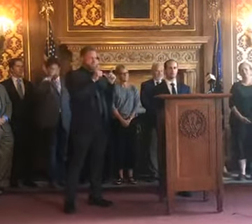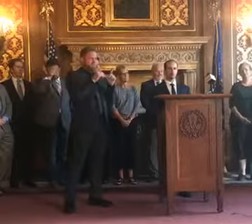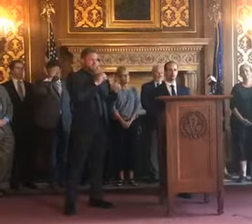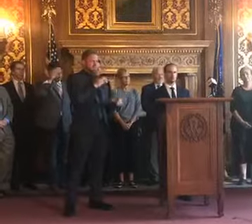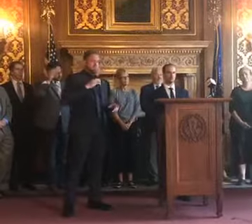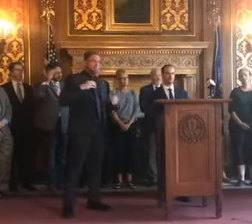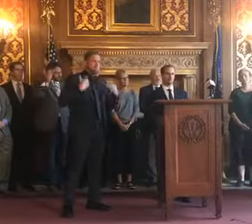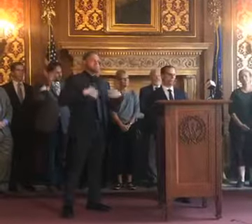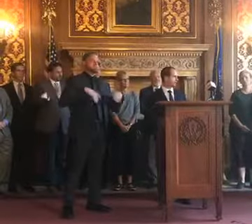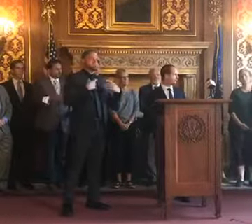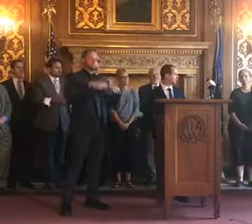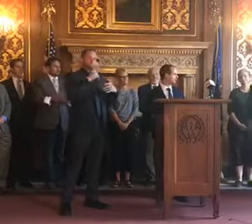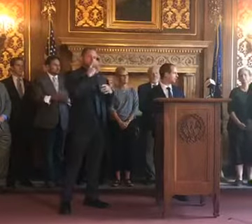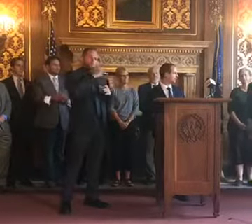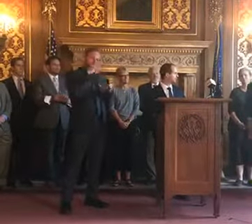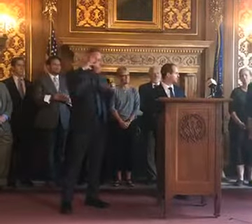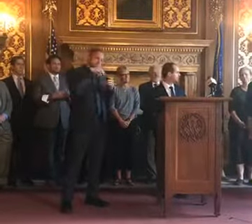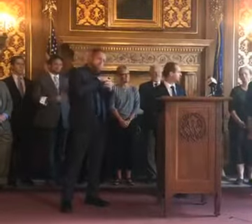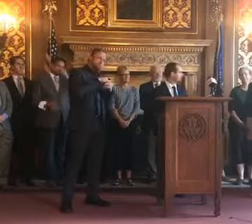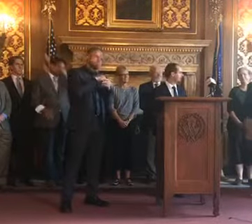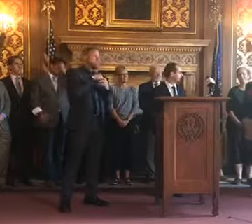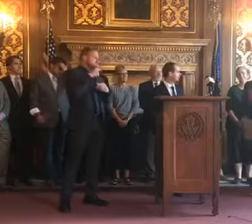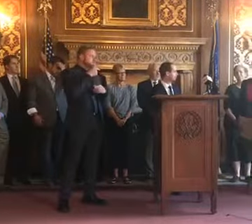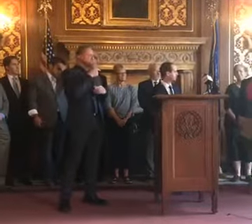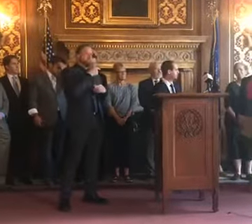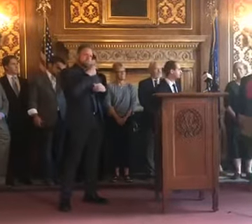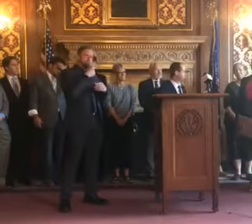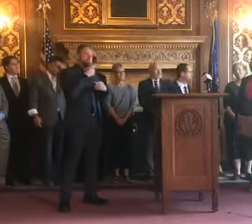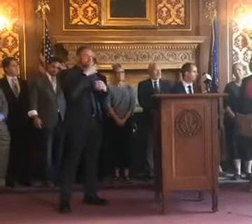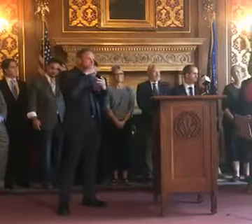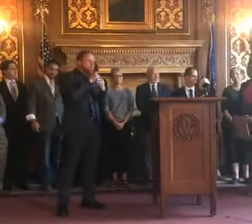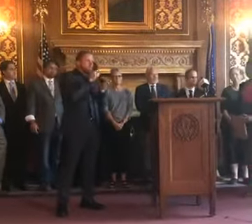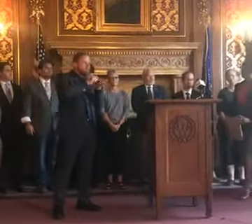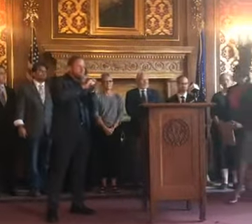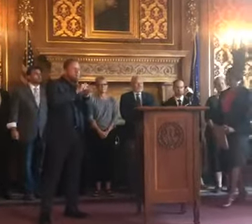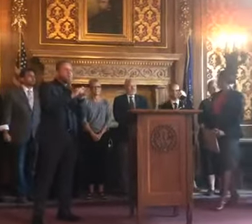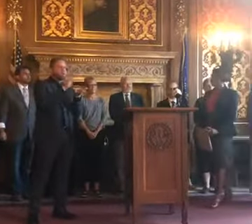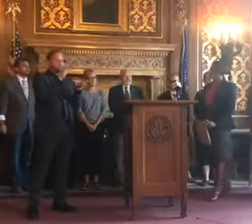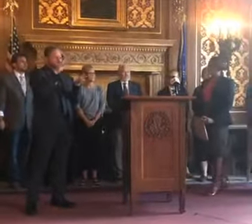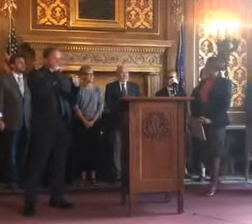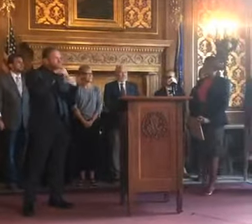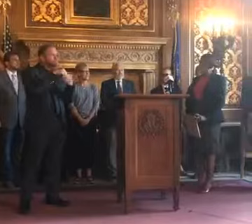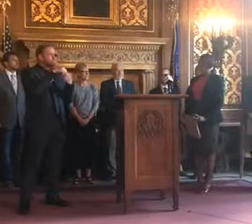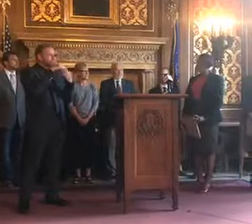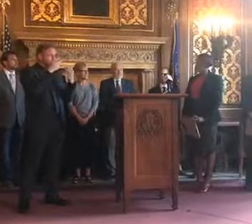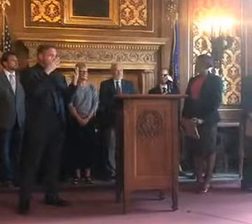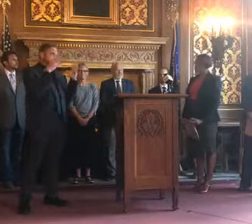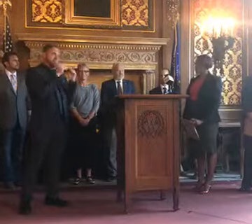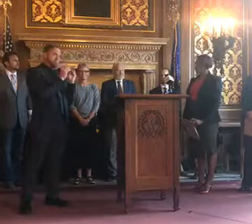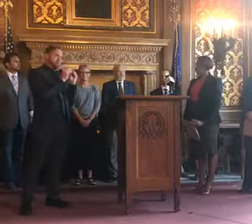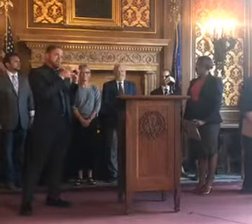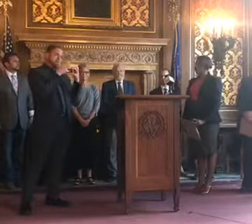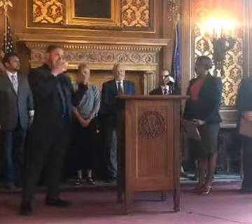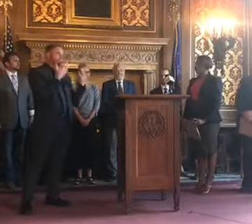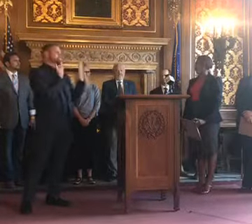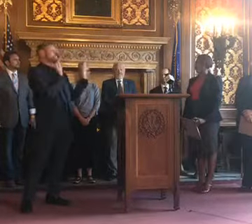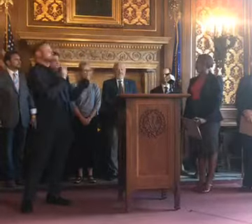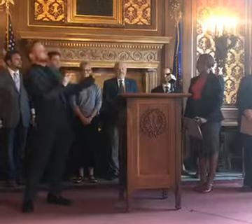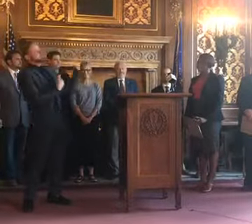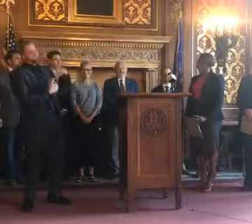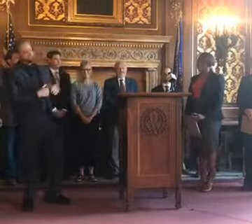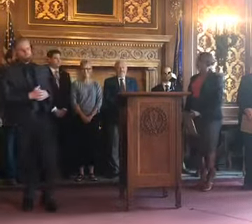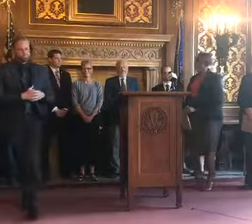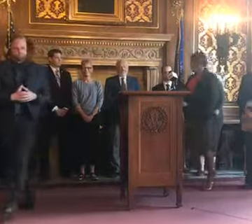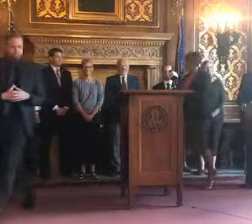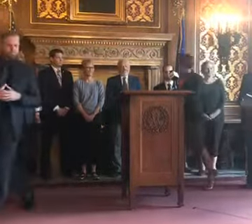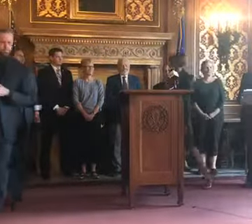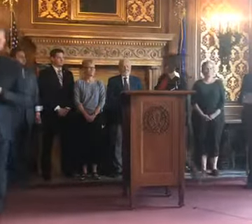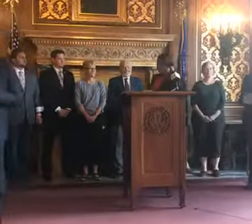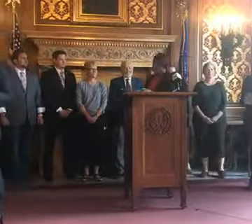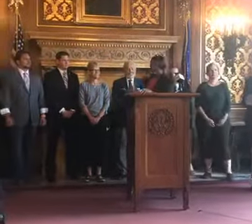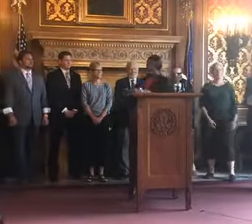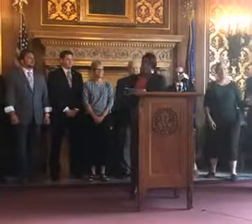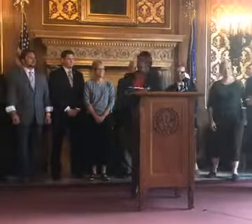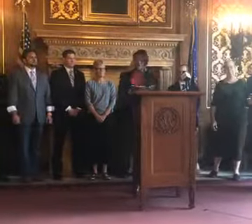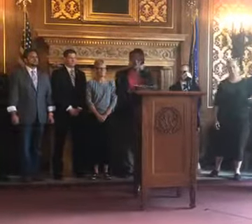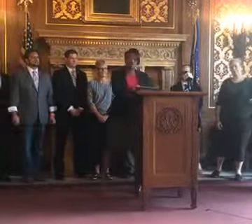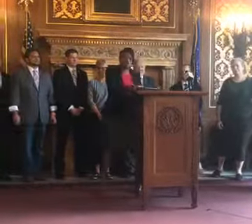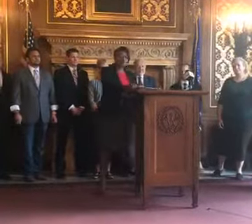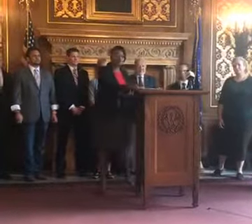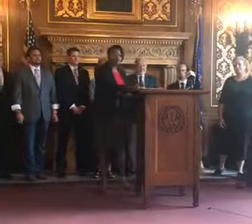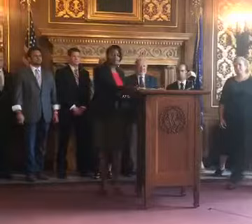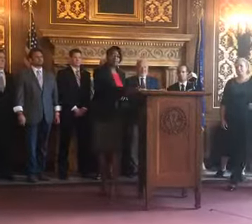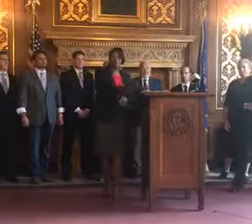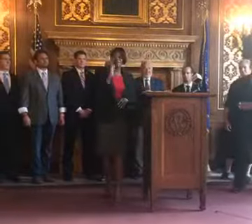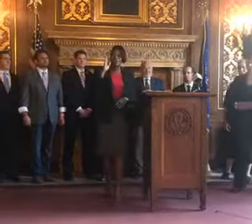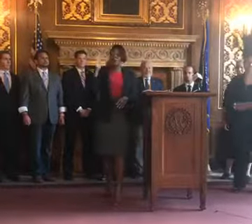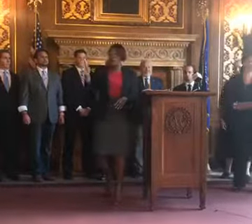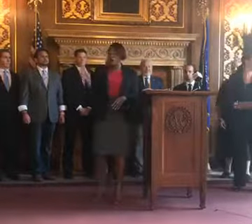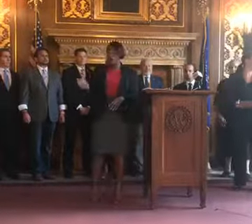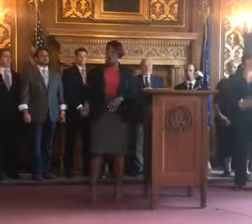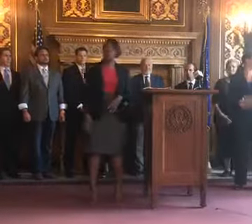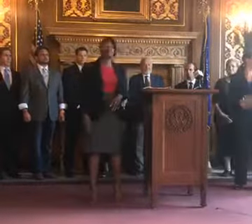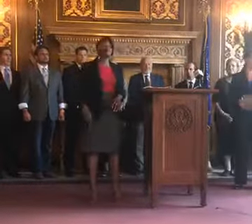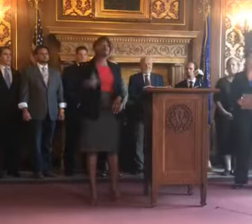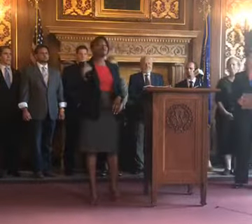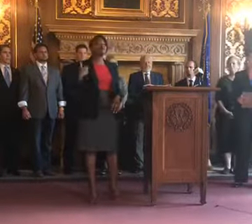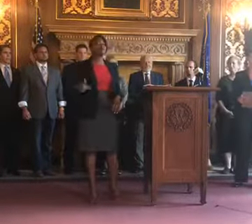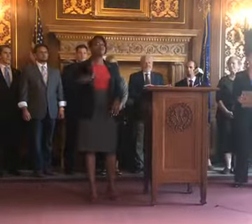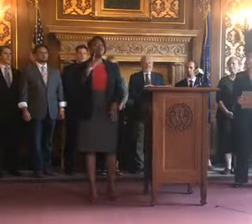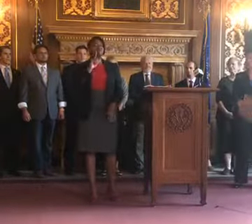the blueprints for the language for this legislation so thank you very much Cookie.